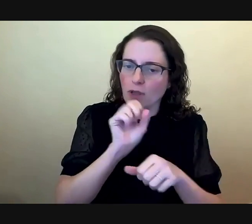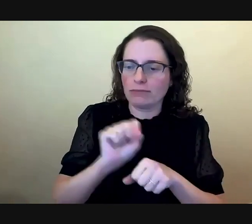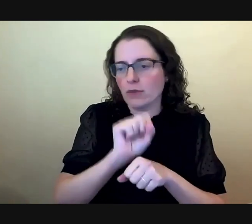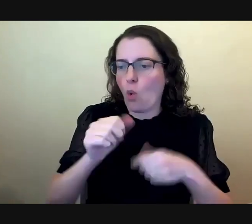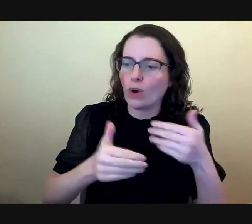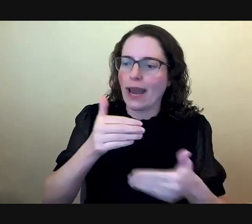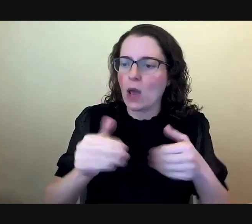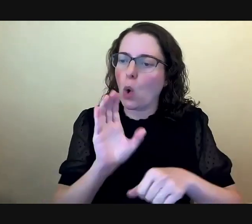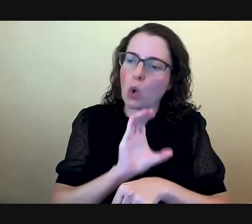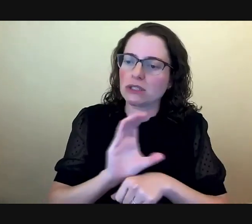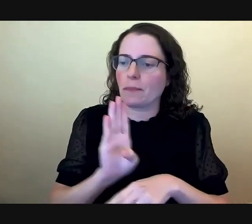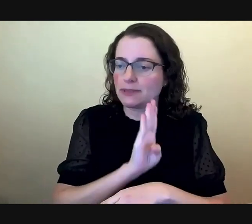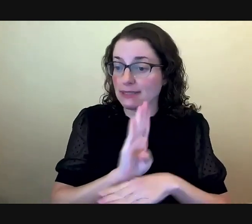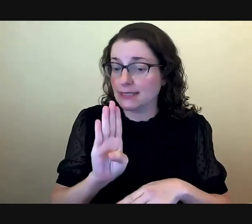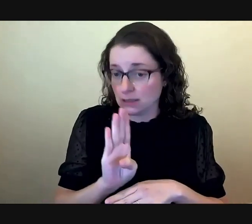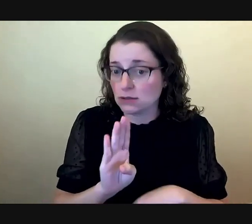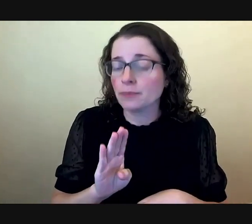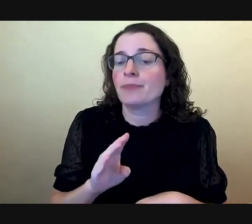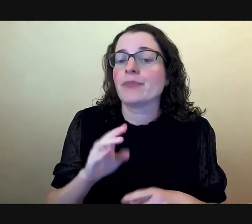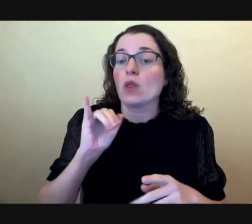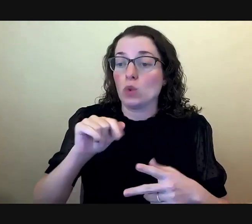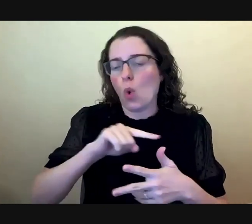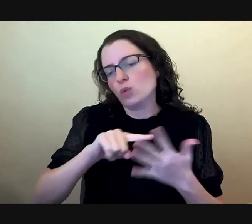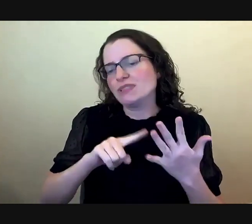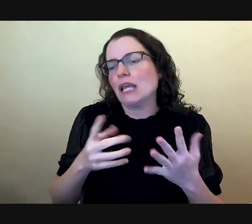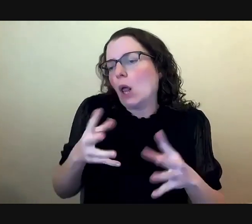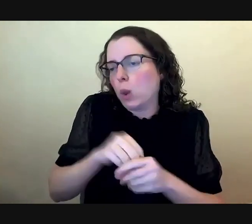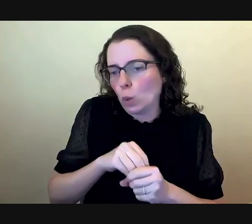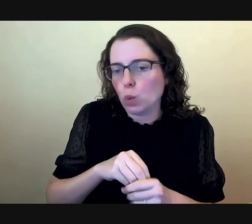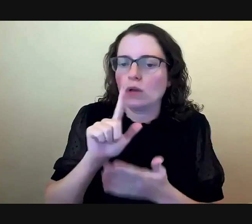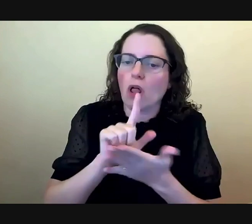are actually doing their job accordingly. So those are those business associates.